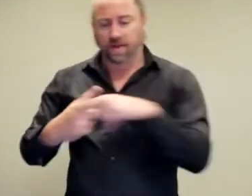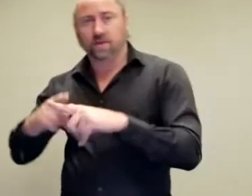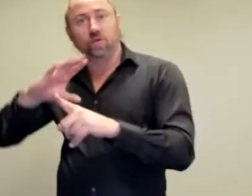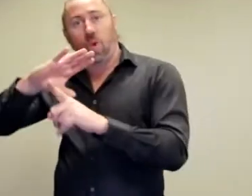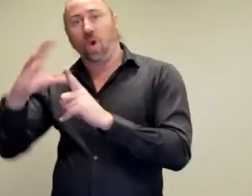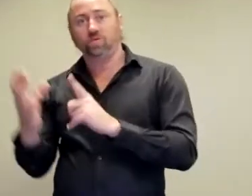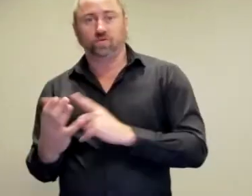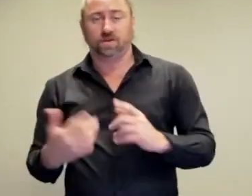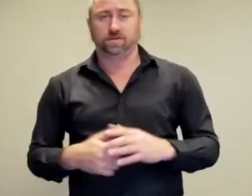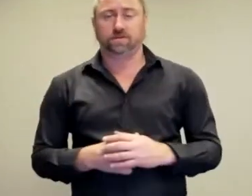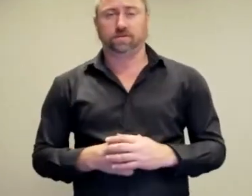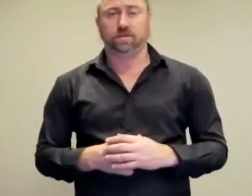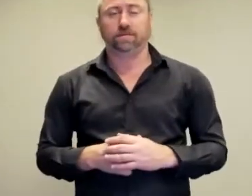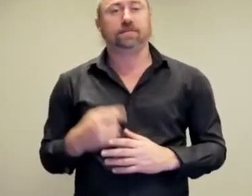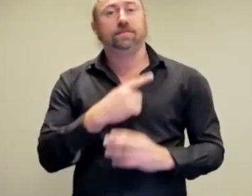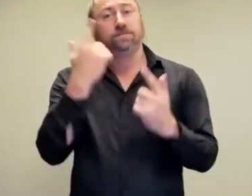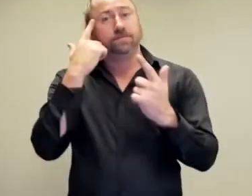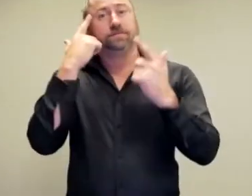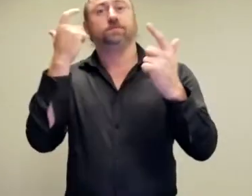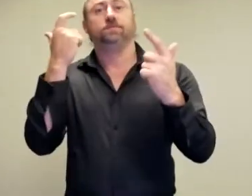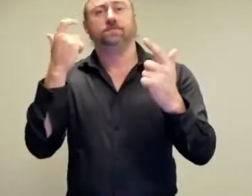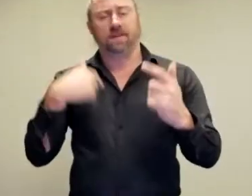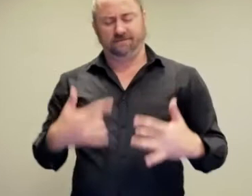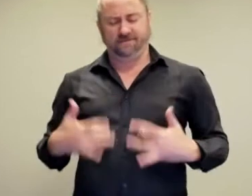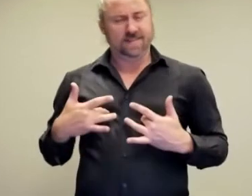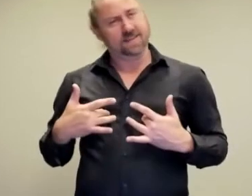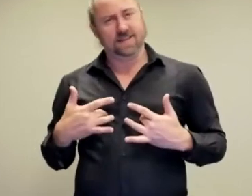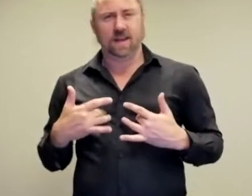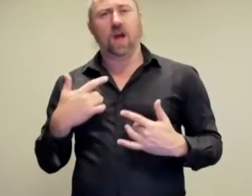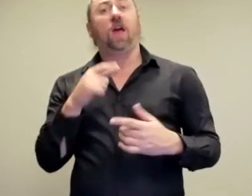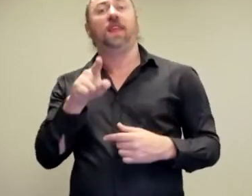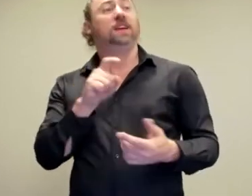These works were inspired by a feeling I had when I was shopping within supermarket walls.